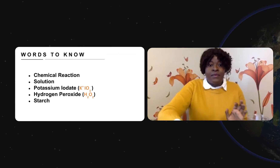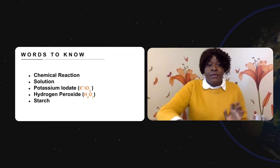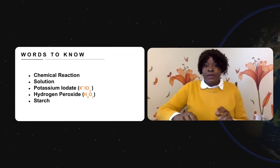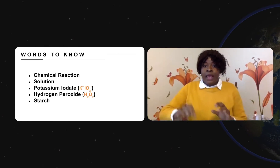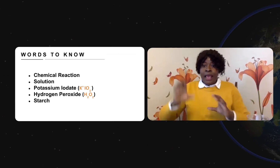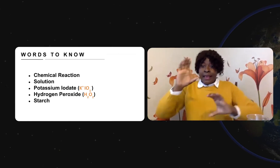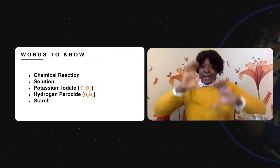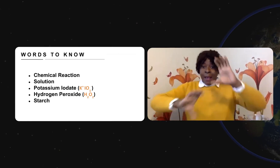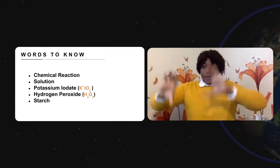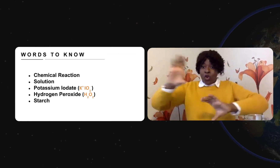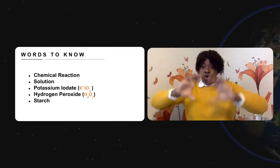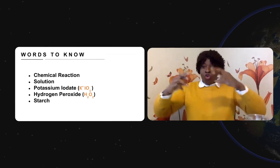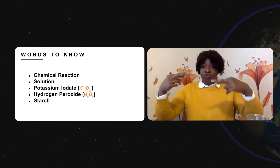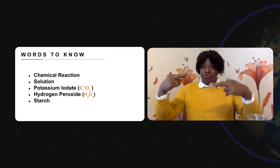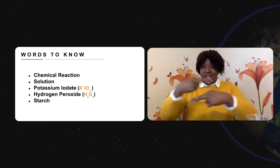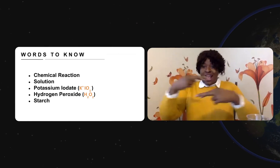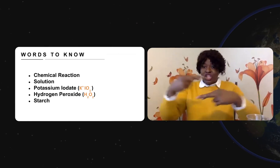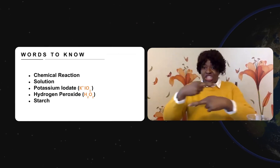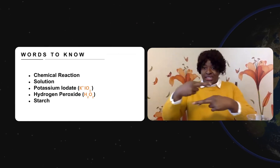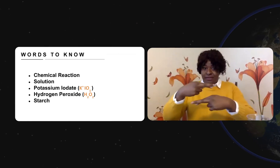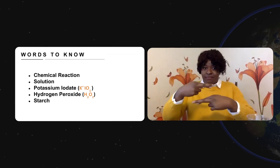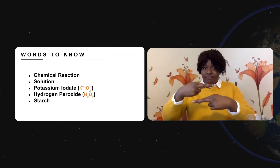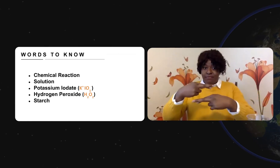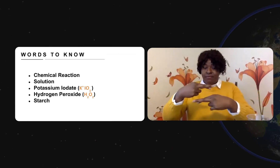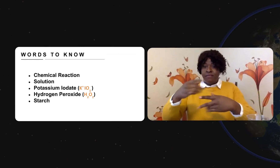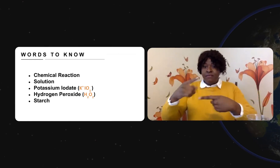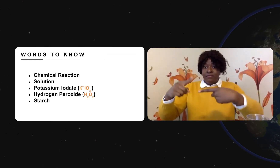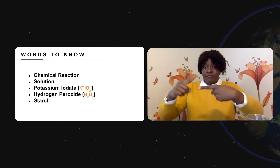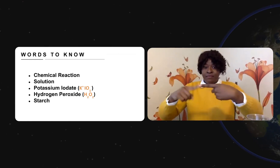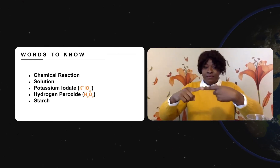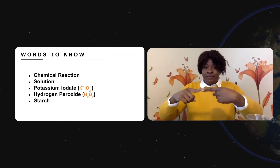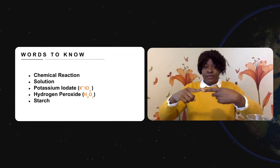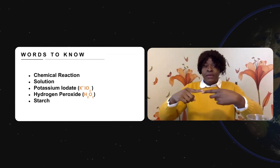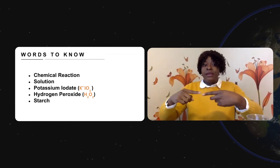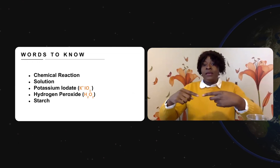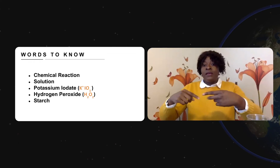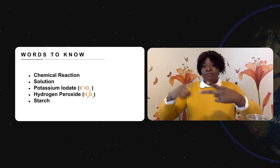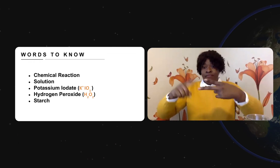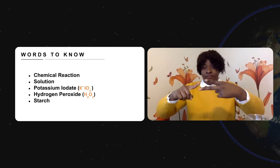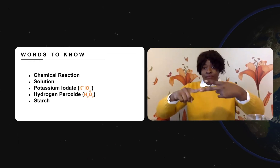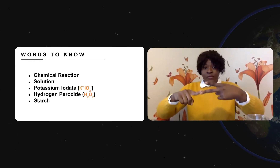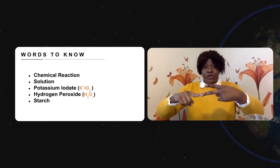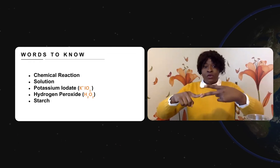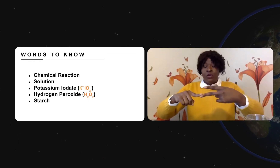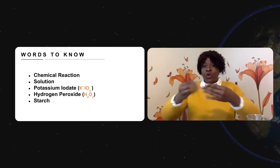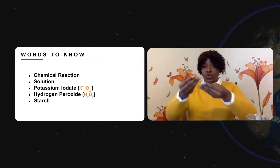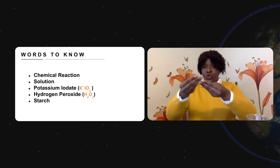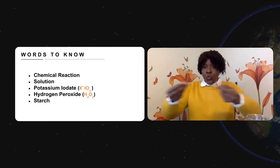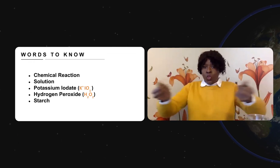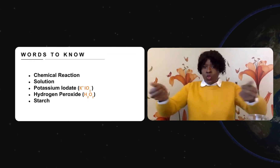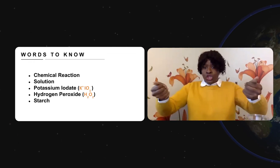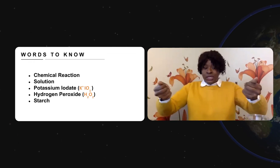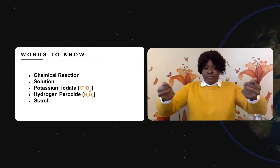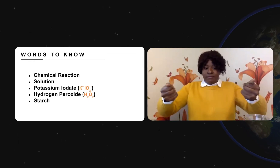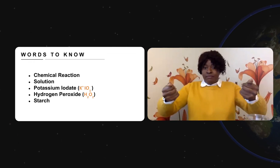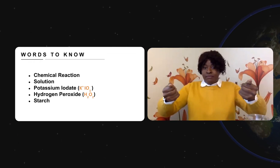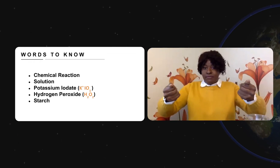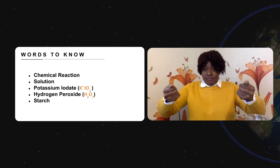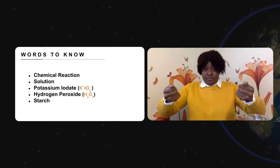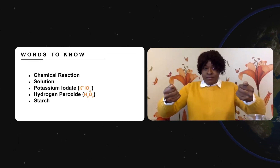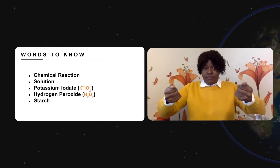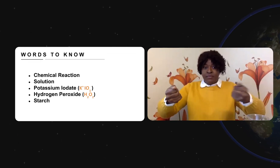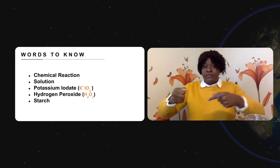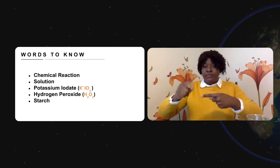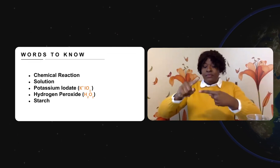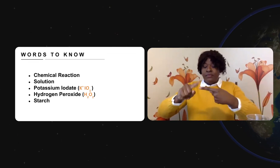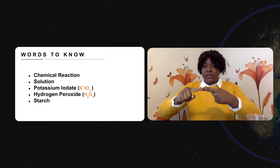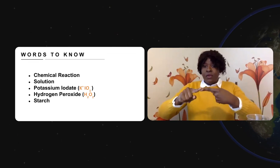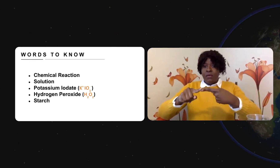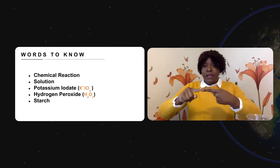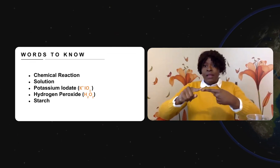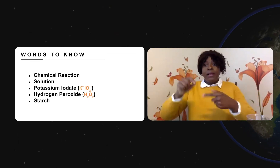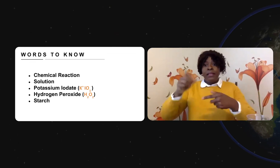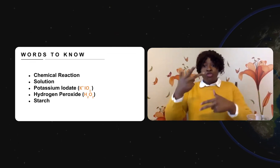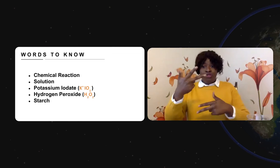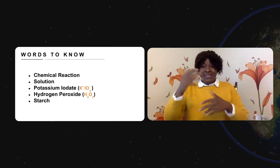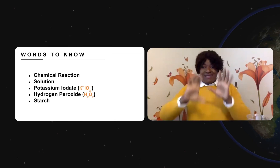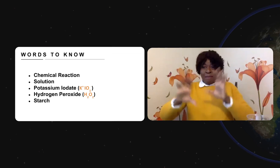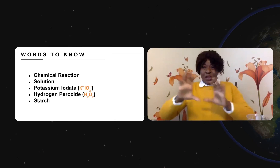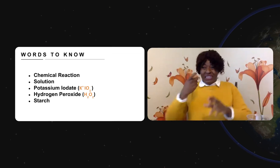[On screen.]